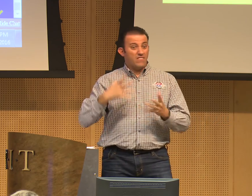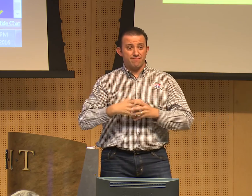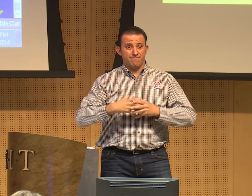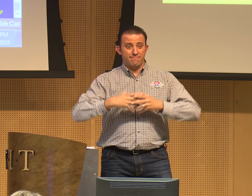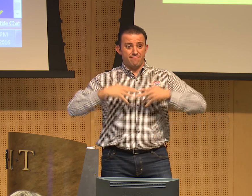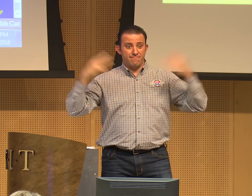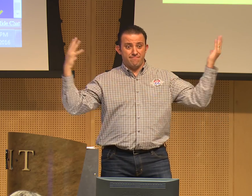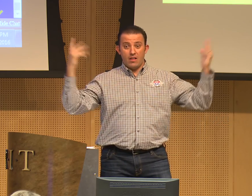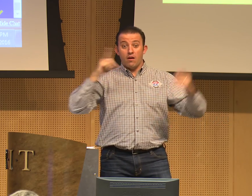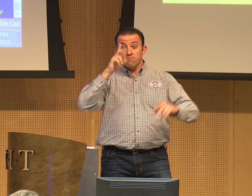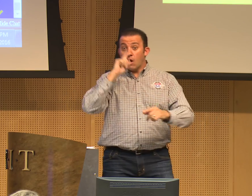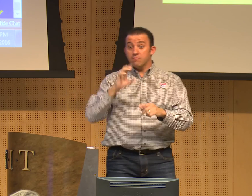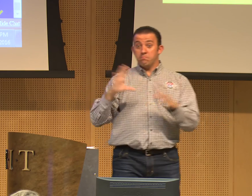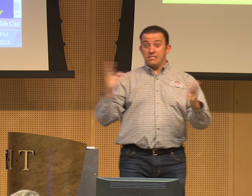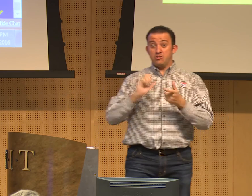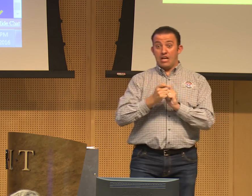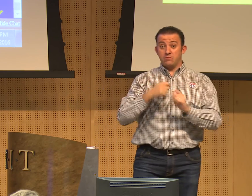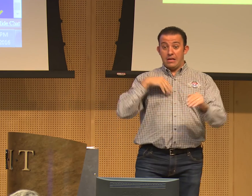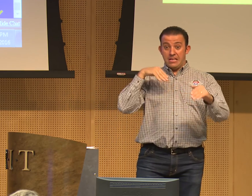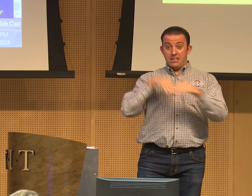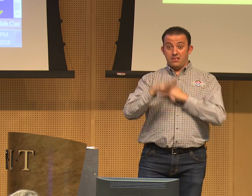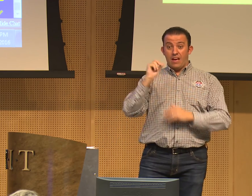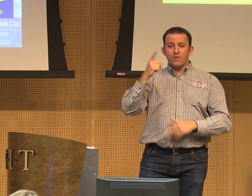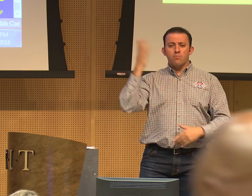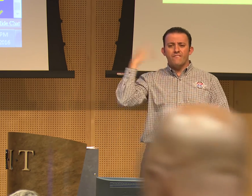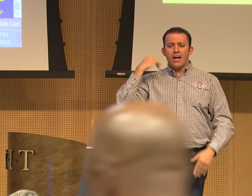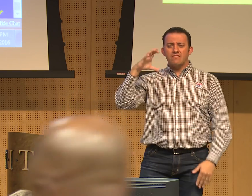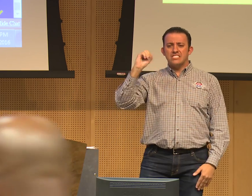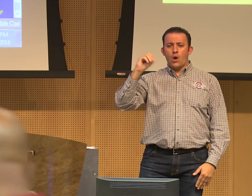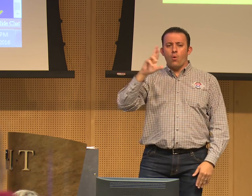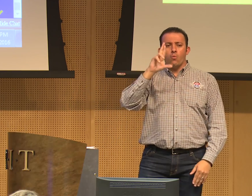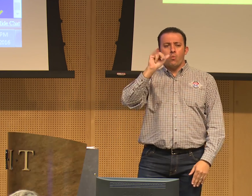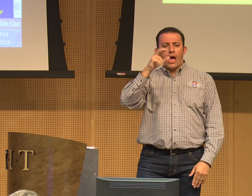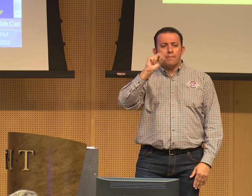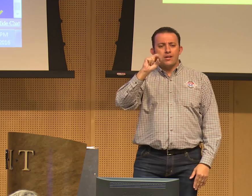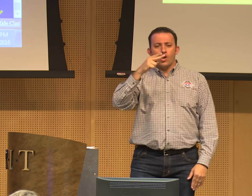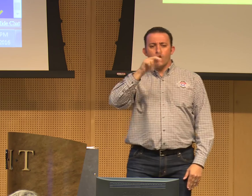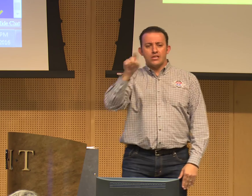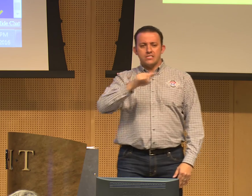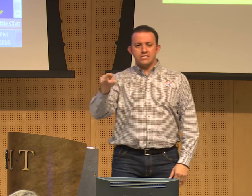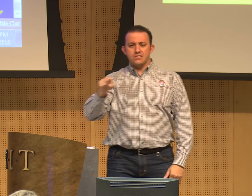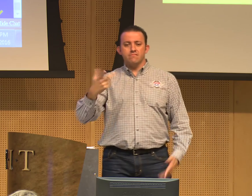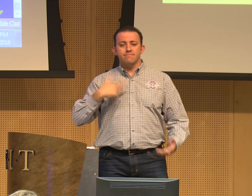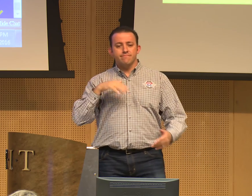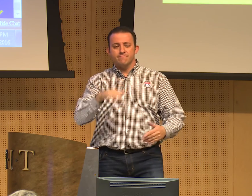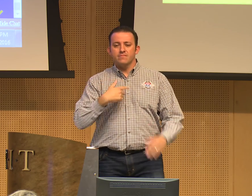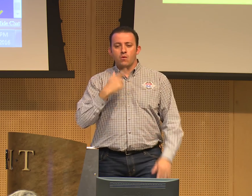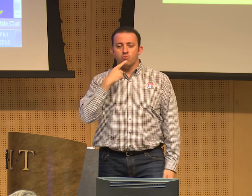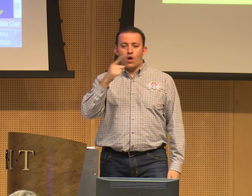Right? And then Convo has now grown from such a small-- small business. Do you remember when Robin Horwitz was the CEO?